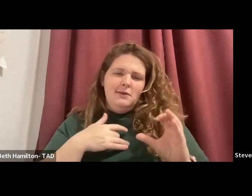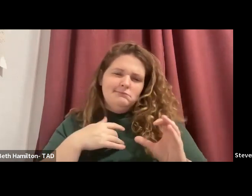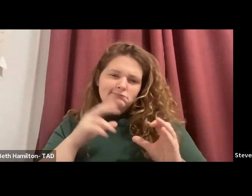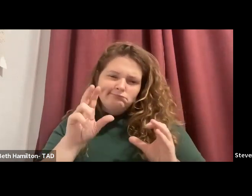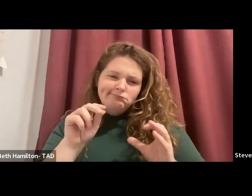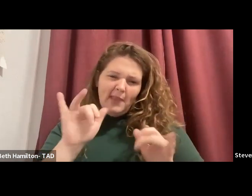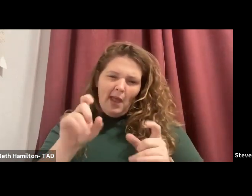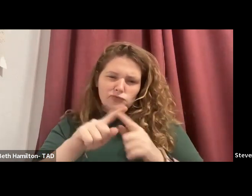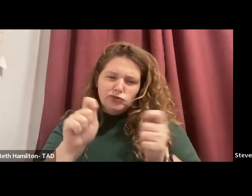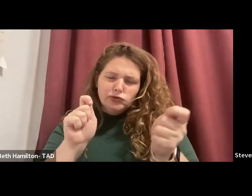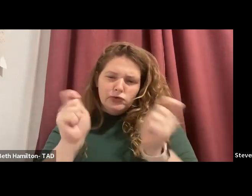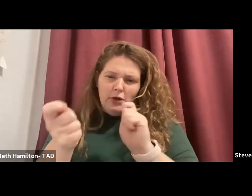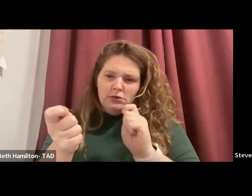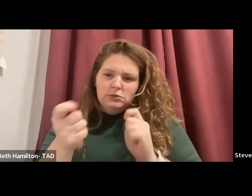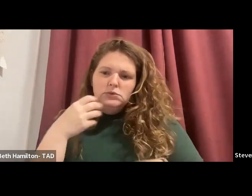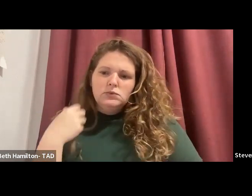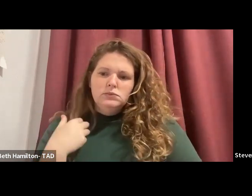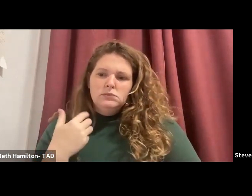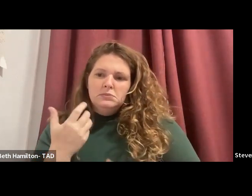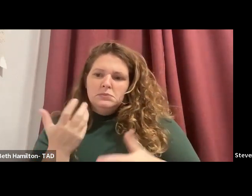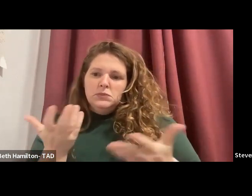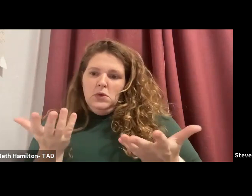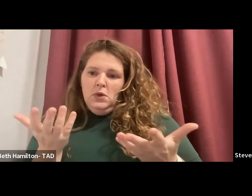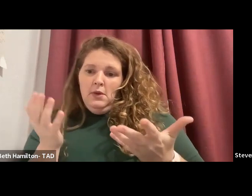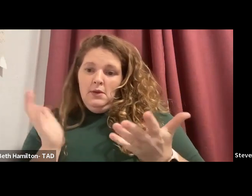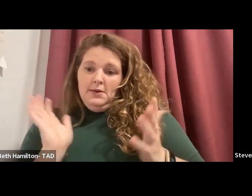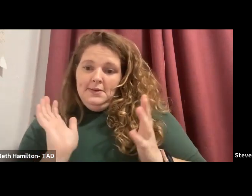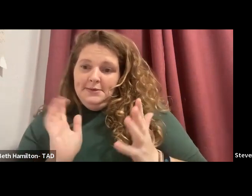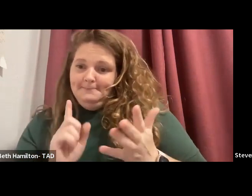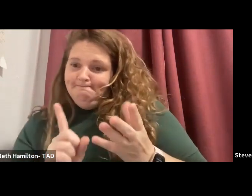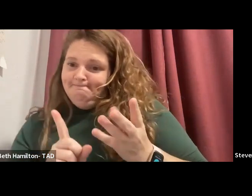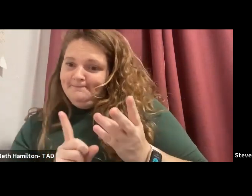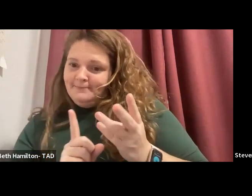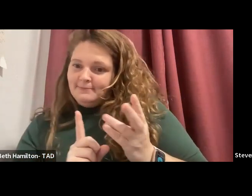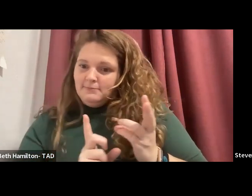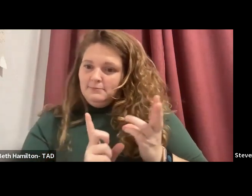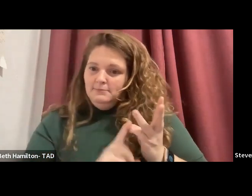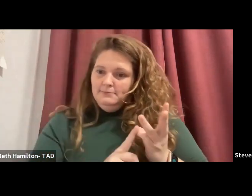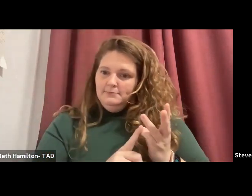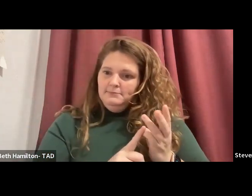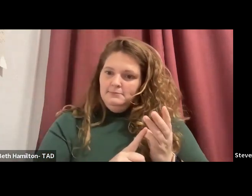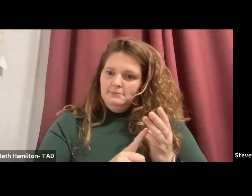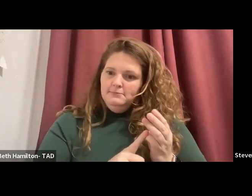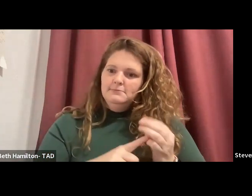appropriate interpreting services or VRI in nursing homes. That's difficult for those who